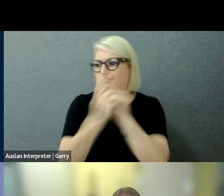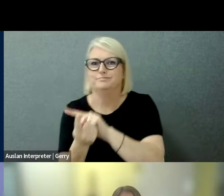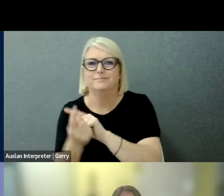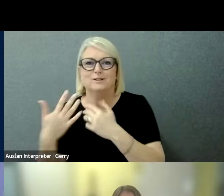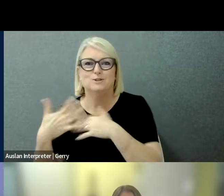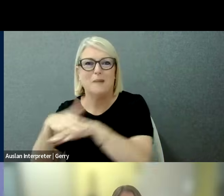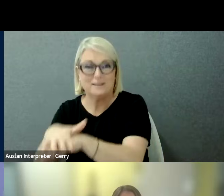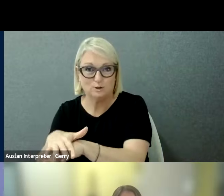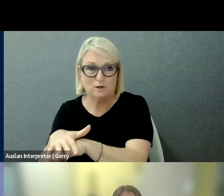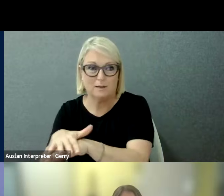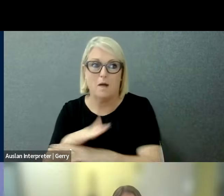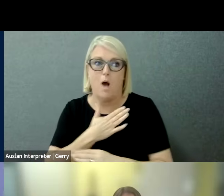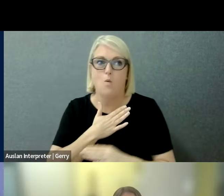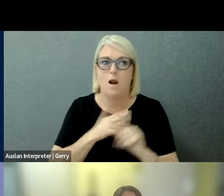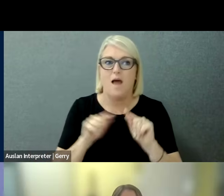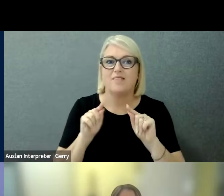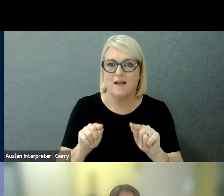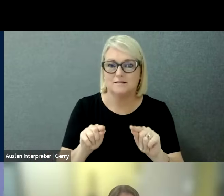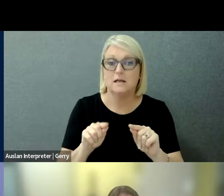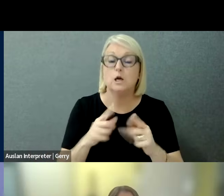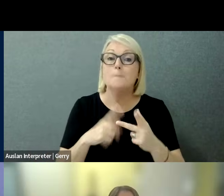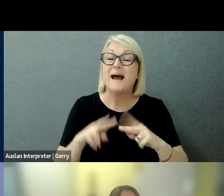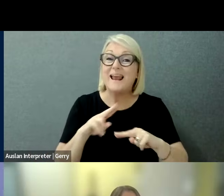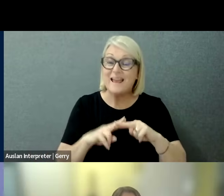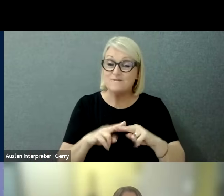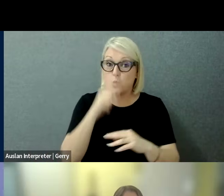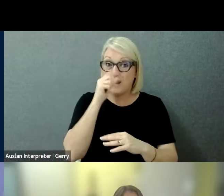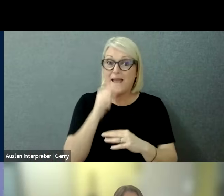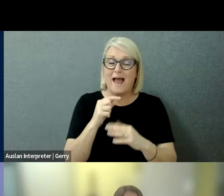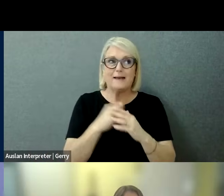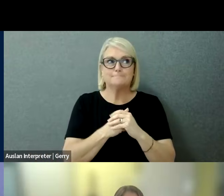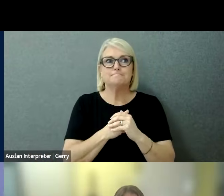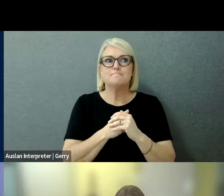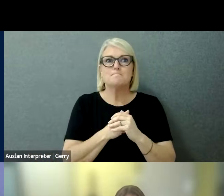particularly universal services and how they can respond, we'll see a whole different way.